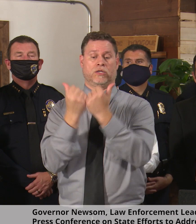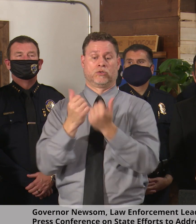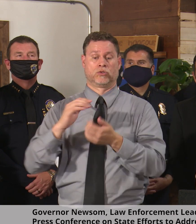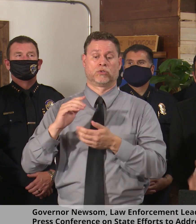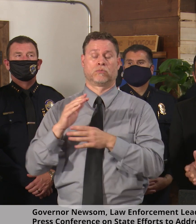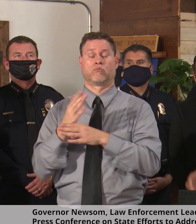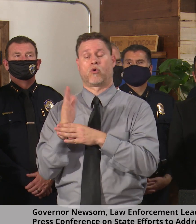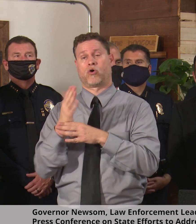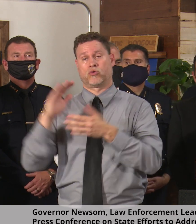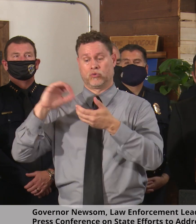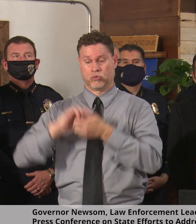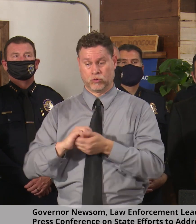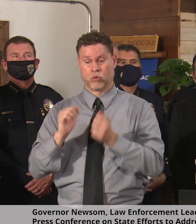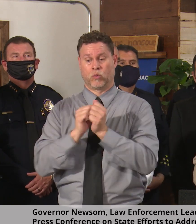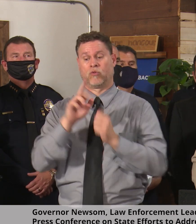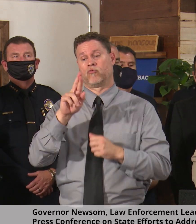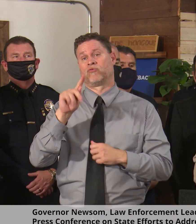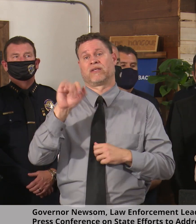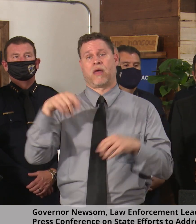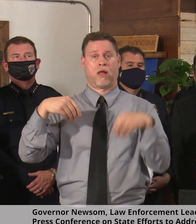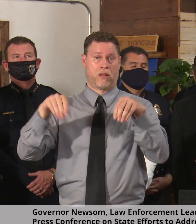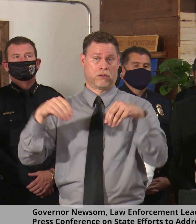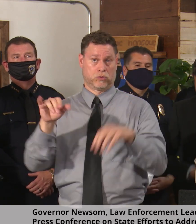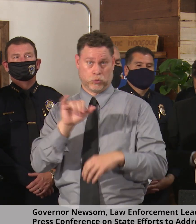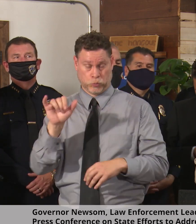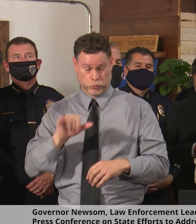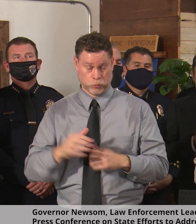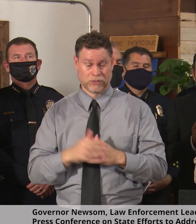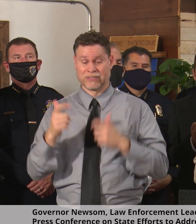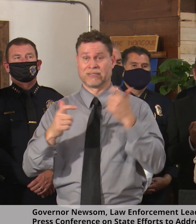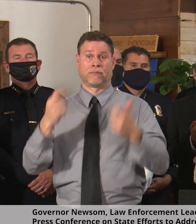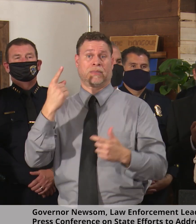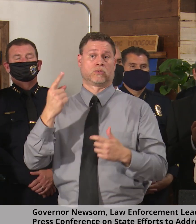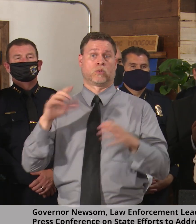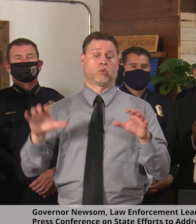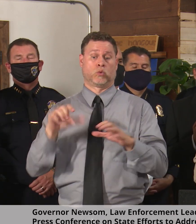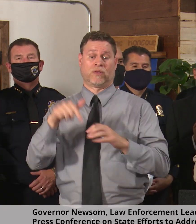and also with the retailer so and so. I think this is the biggest one that we're doing this year that